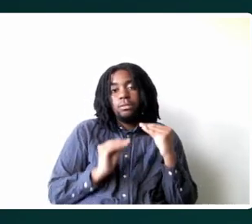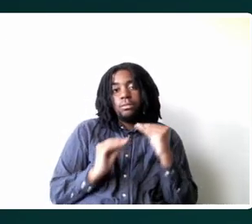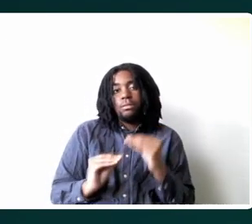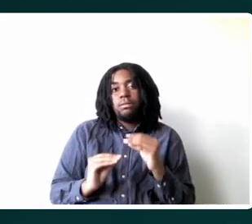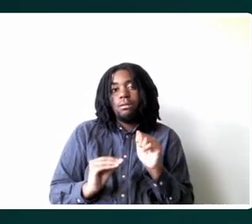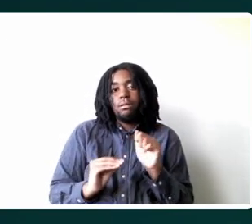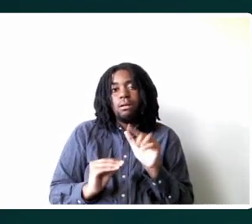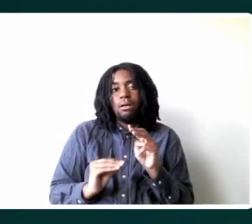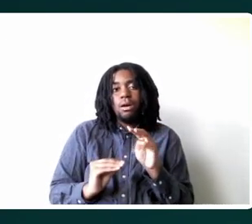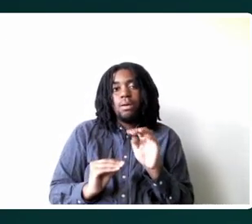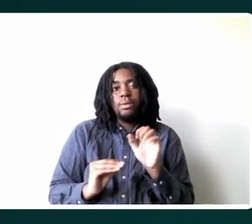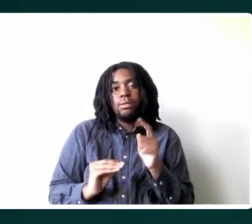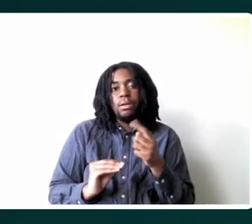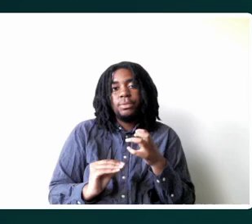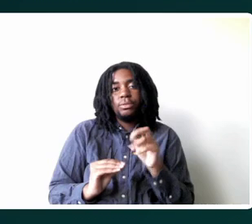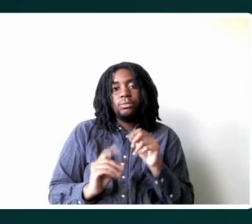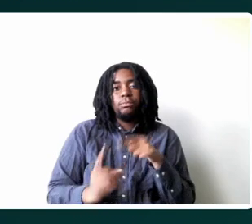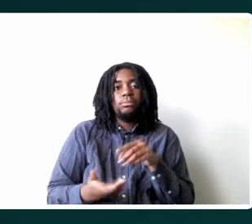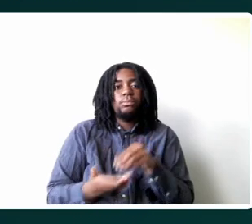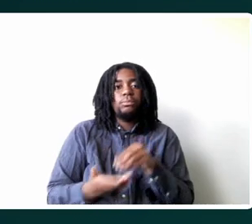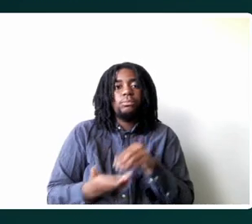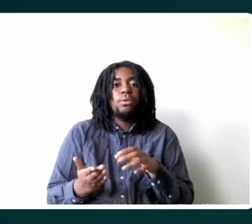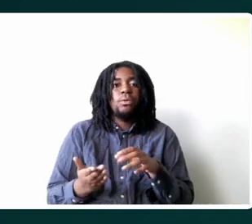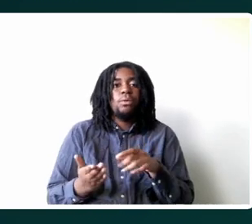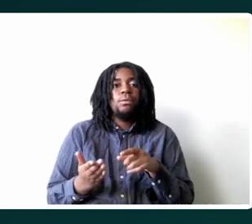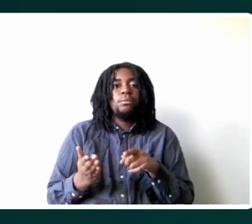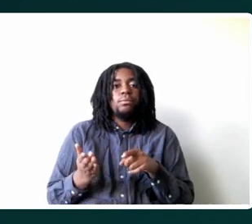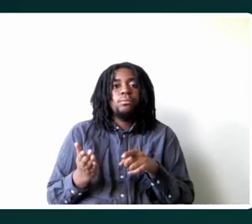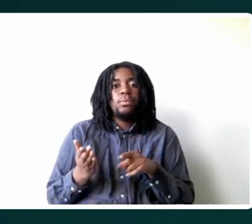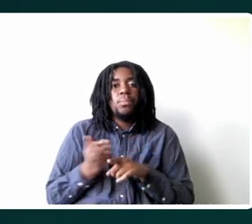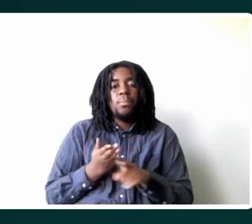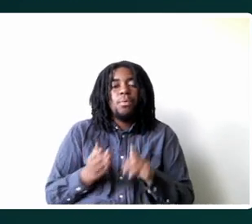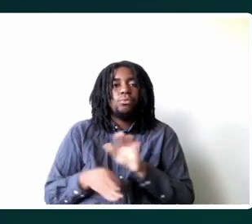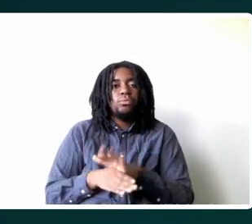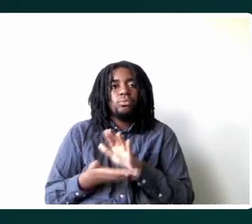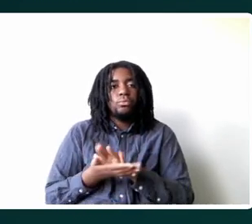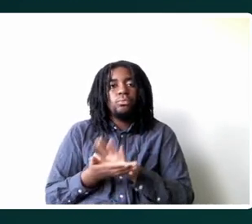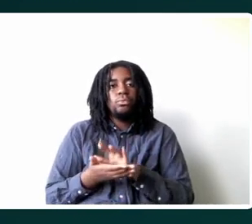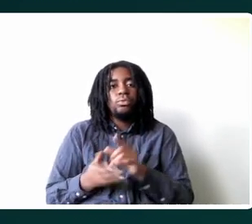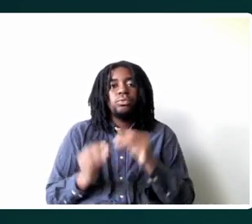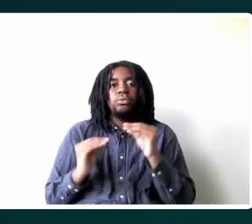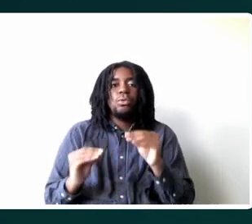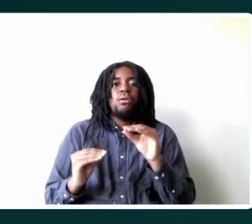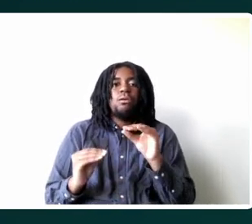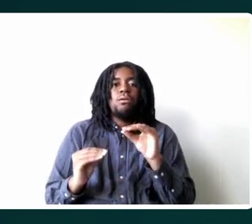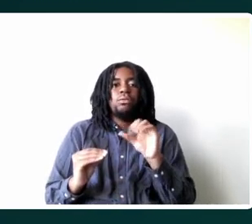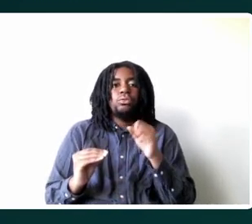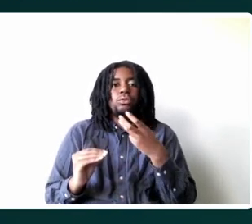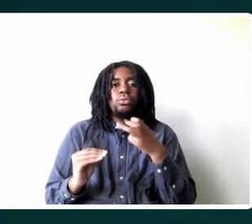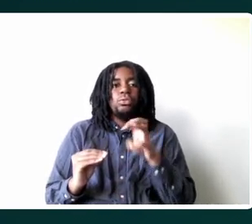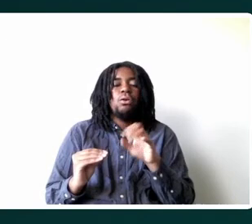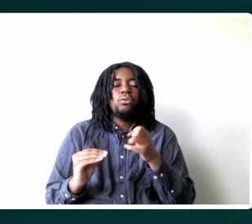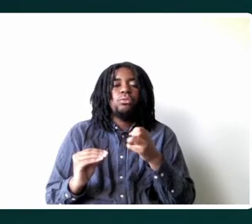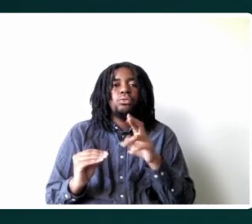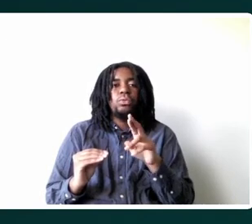School. I mentioned that Alma Thomas taught at Shaw Junior High for 35 years.